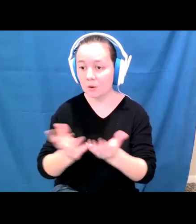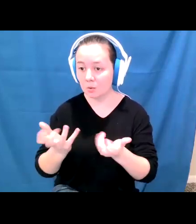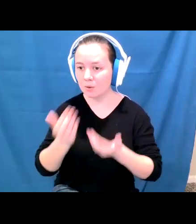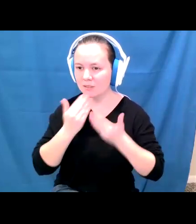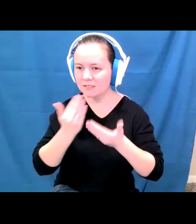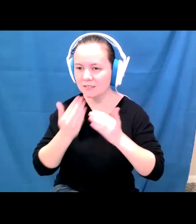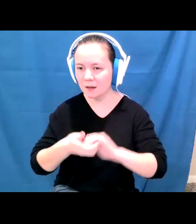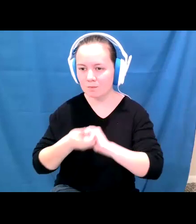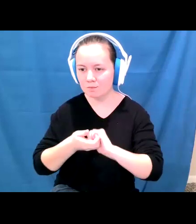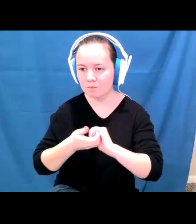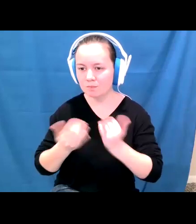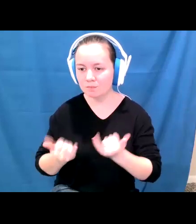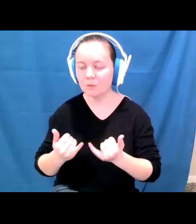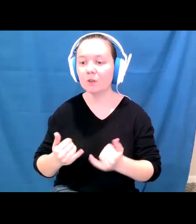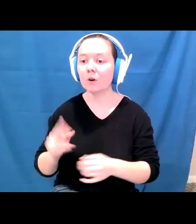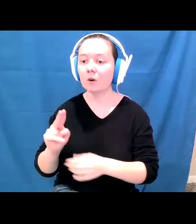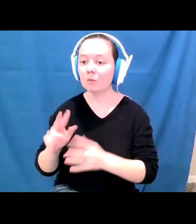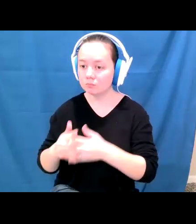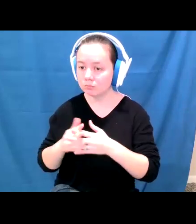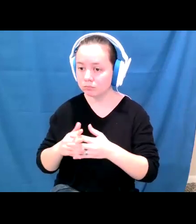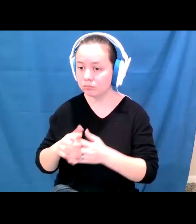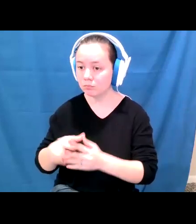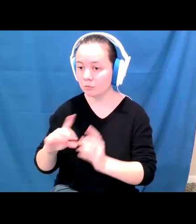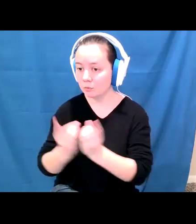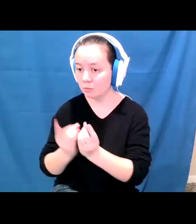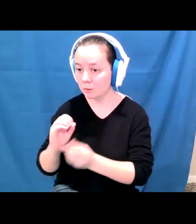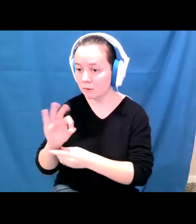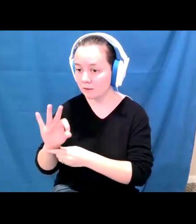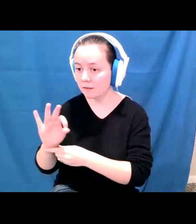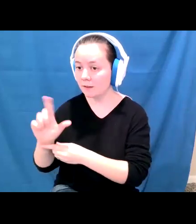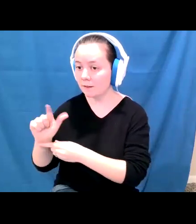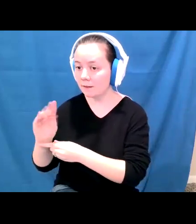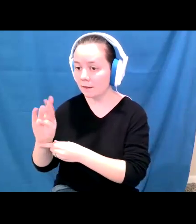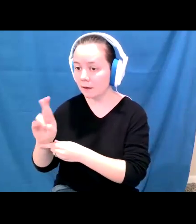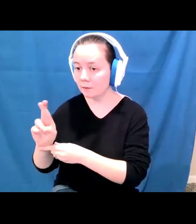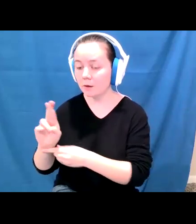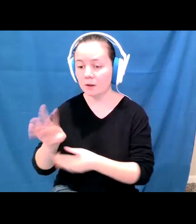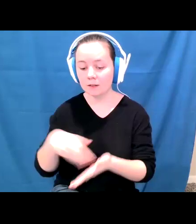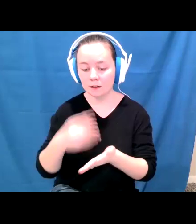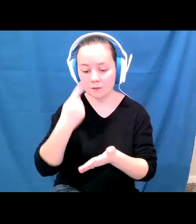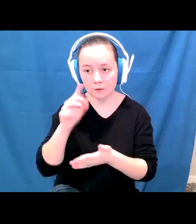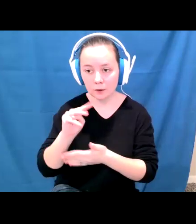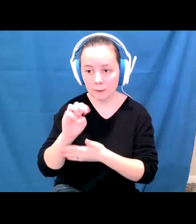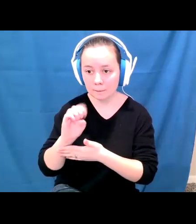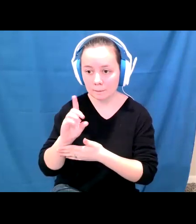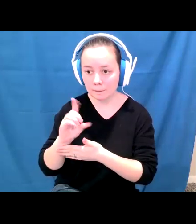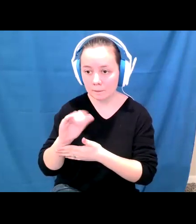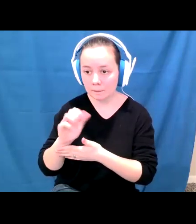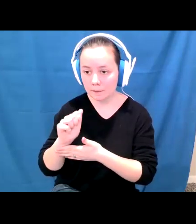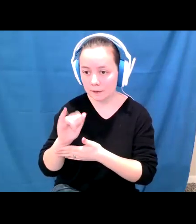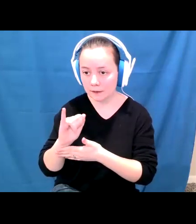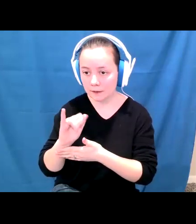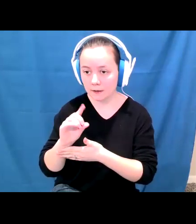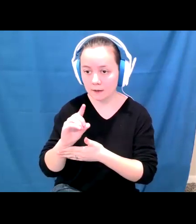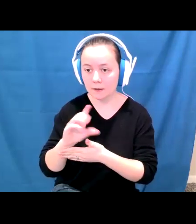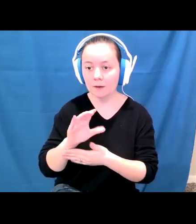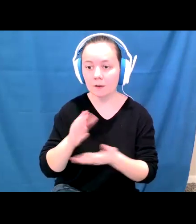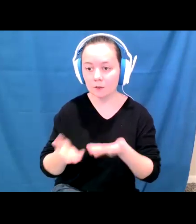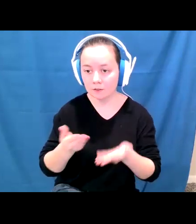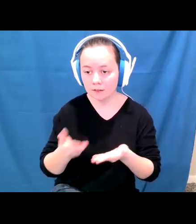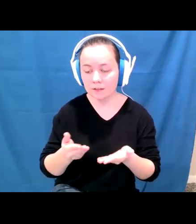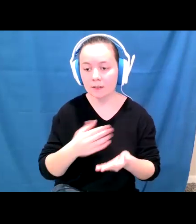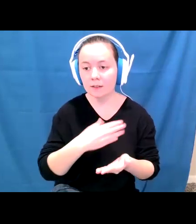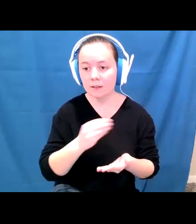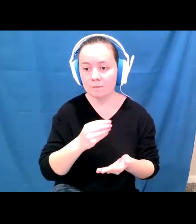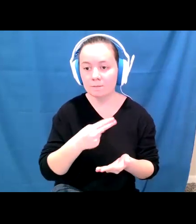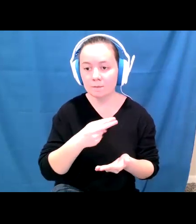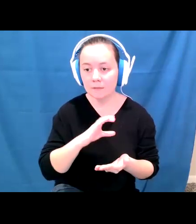the U.S. Department of Labor, the Centers for Medicare & Medicaid Services, and HHS's Office of Assistant Secretary and Planning and Evaluation.